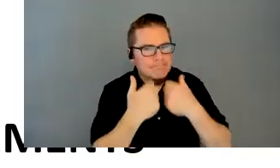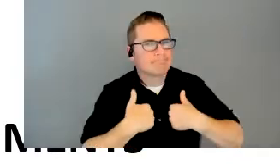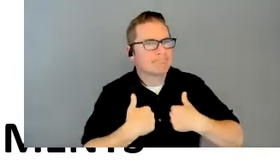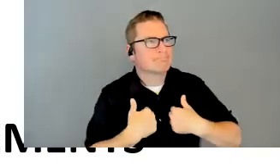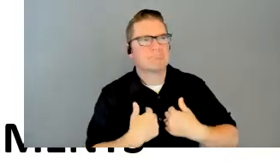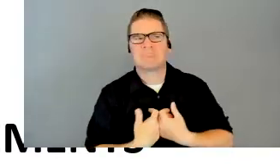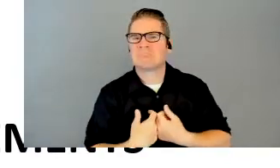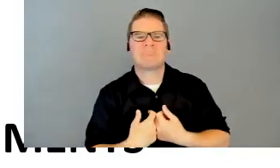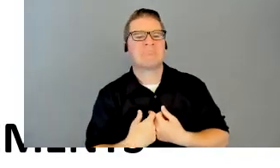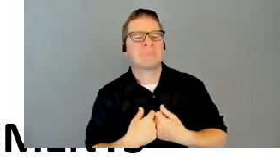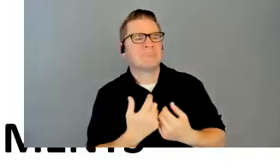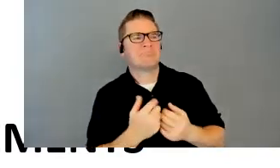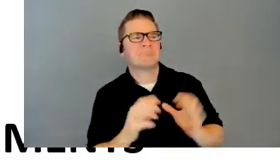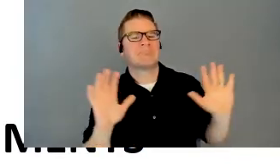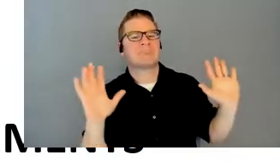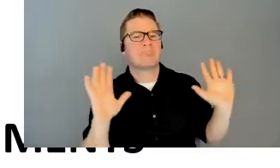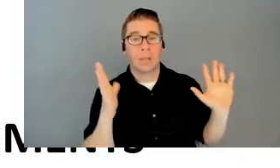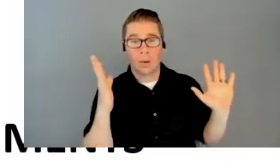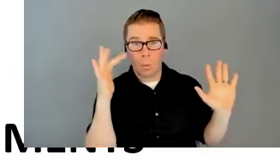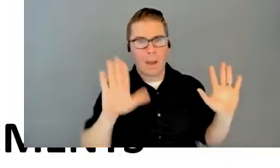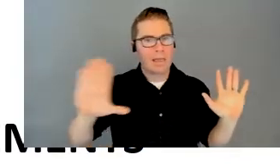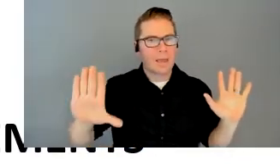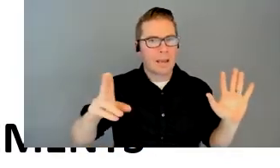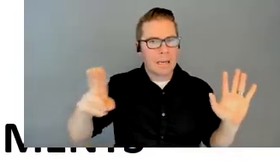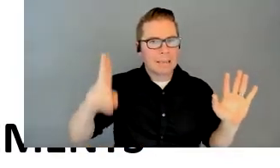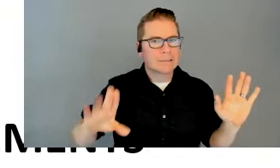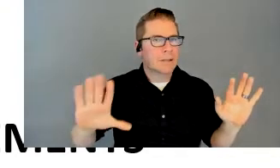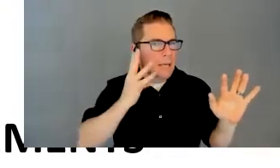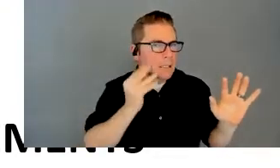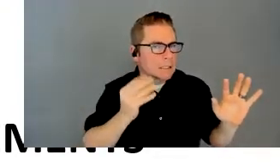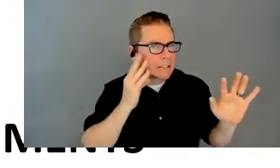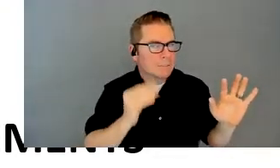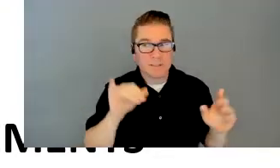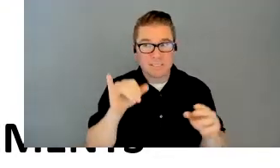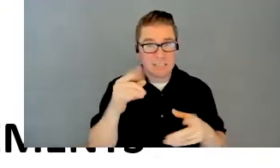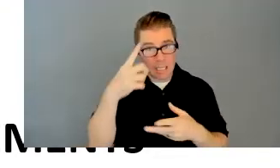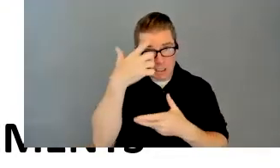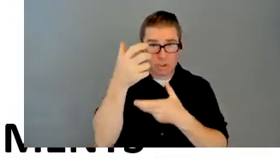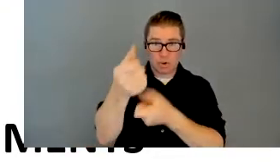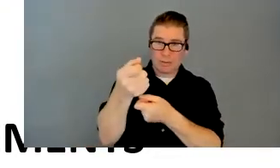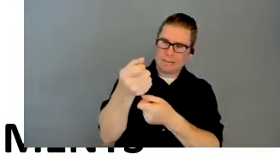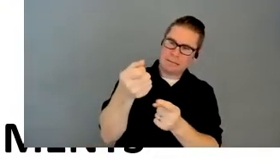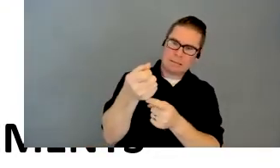So we have to we have to earn that trust and build that trust and convince them that we believe in them